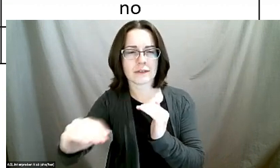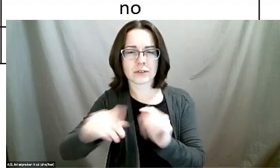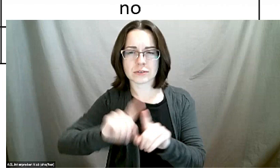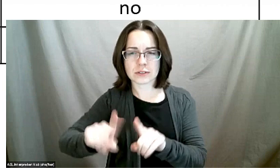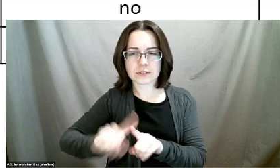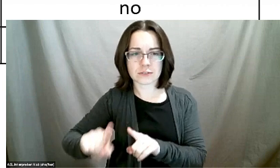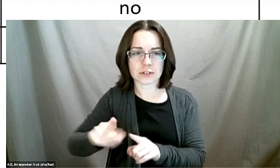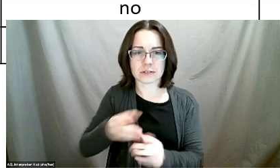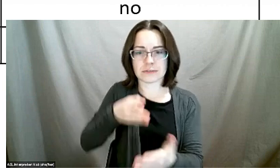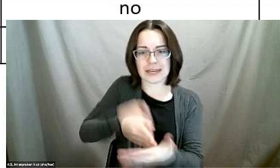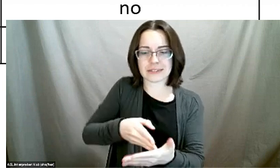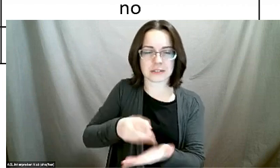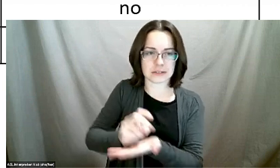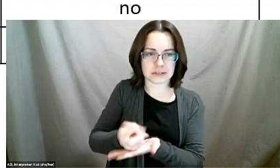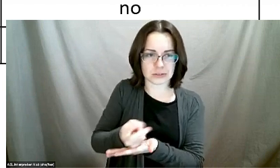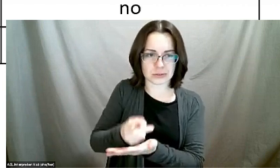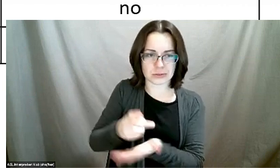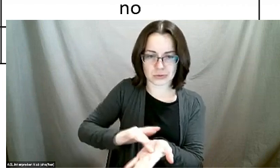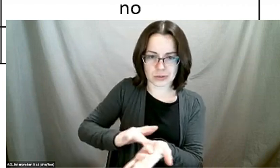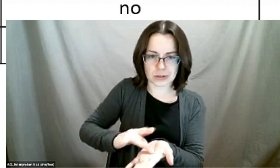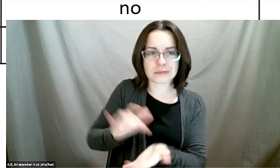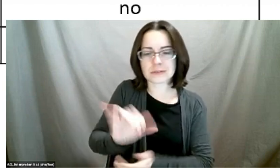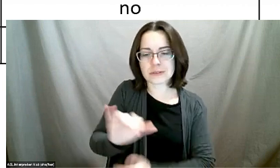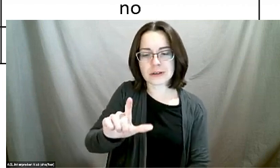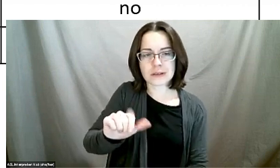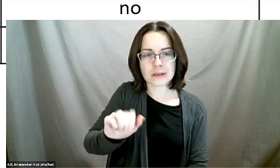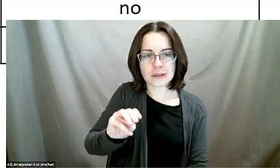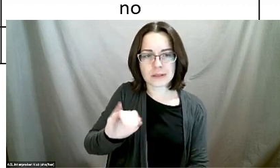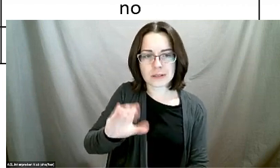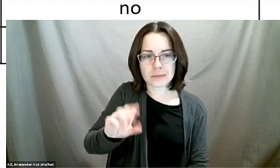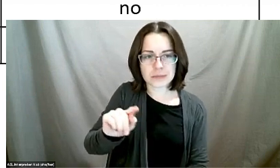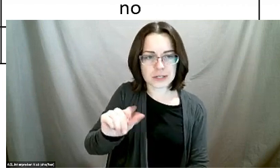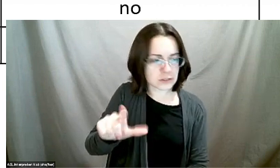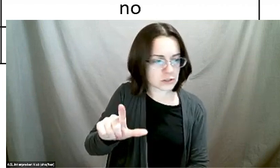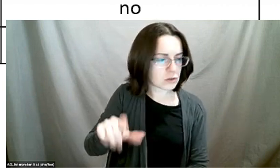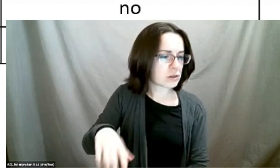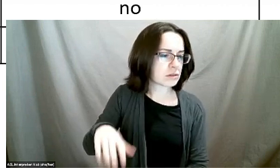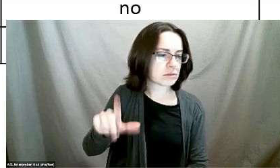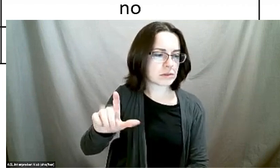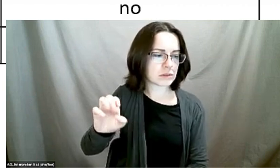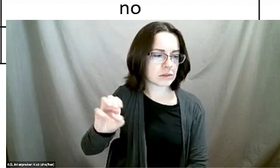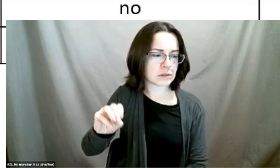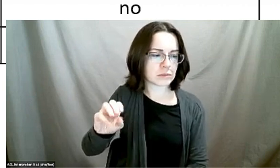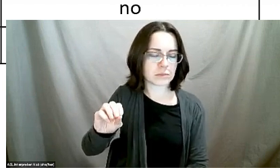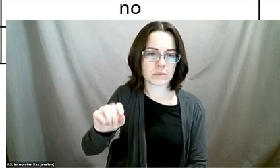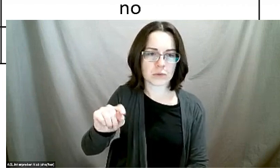like lamictal or lamotrigine is the classic one. And occasionally they'll prorate,